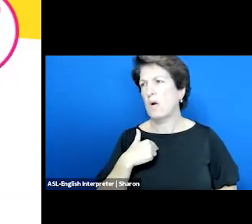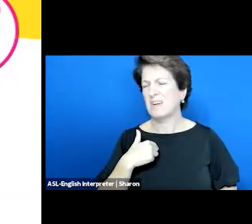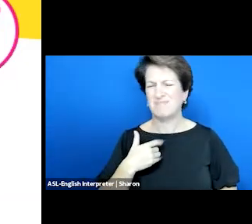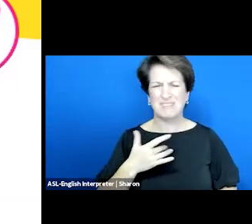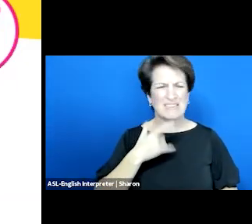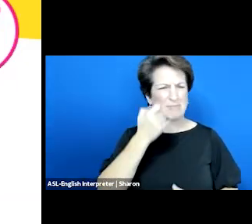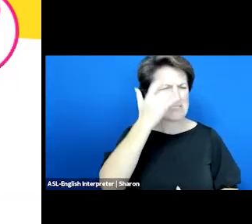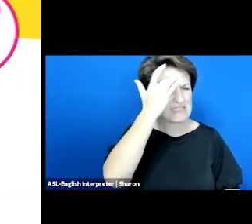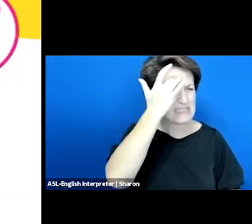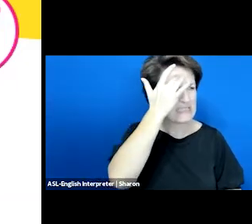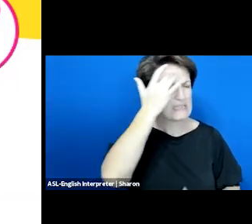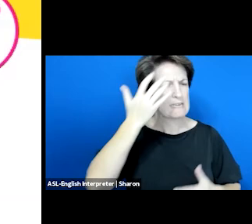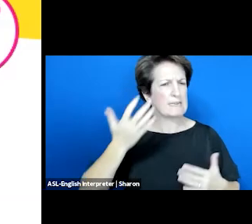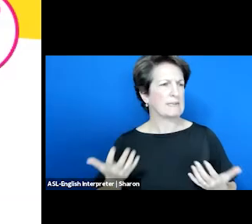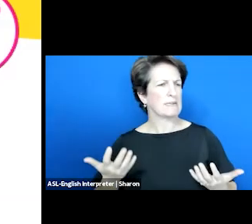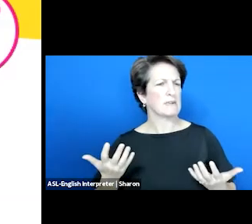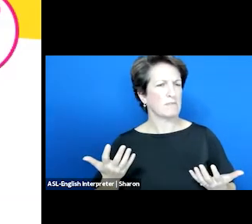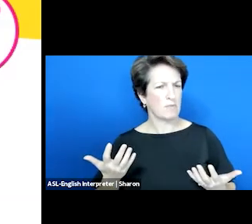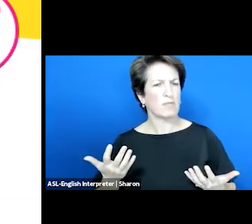irregularities, although the timing may coincide with having the vaccine is not